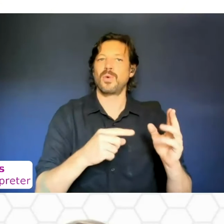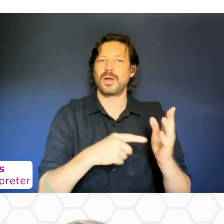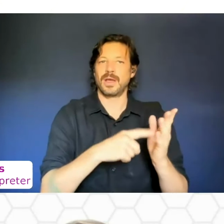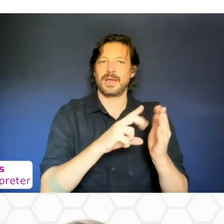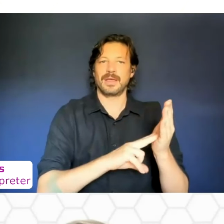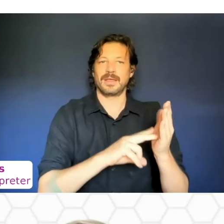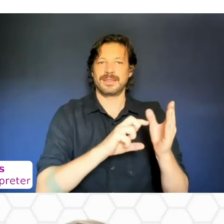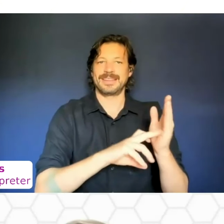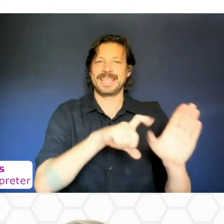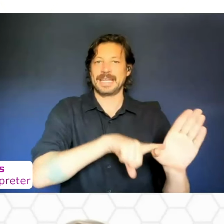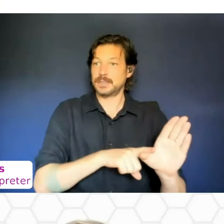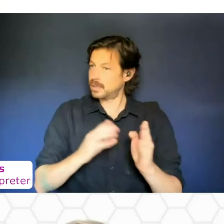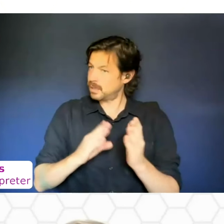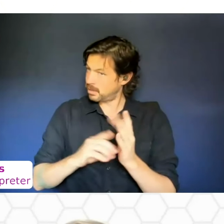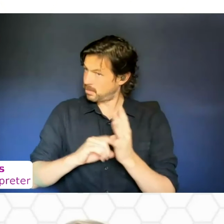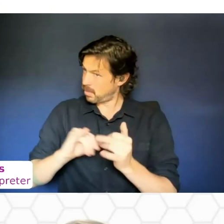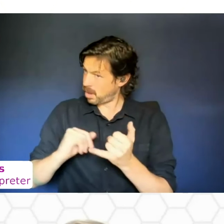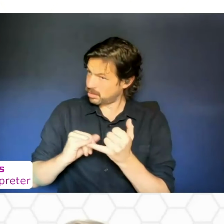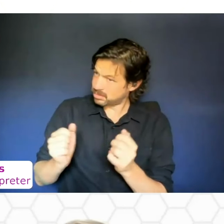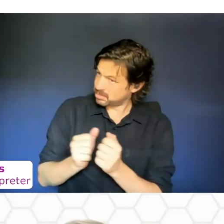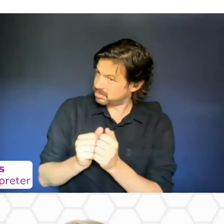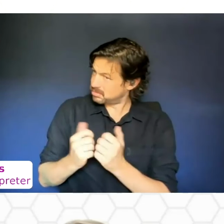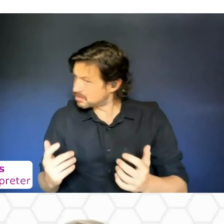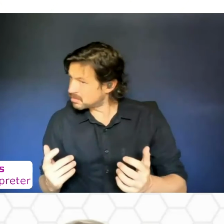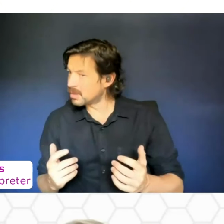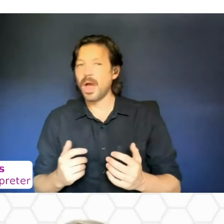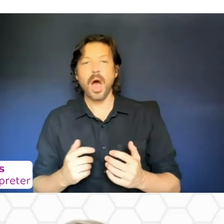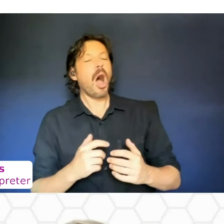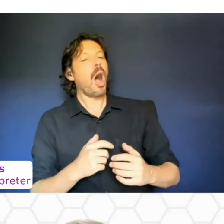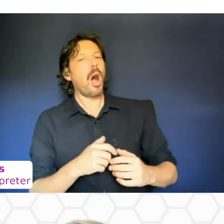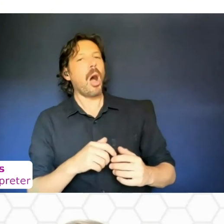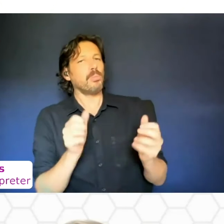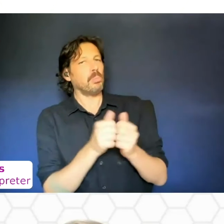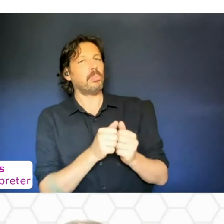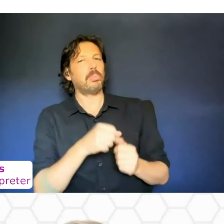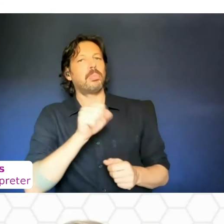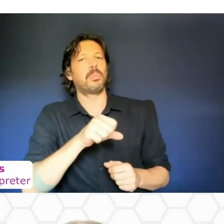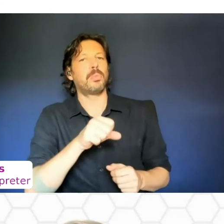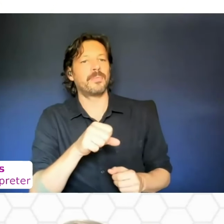different view? No, no I mean I think if you, if I think there's sometimes a bit of complexity